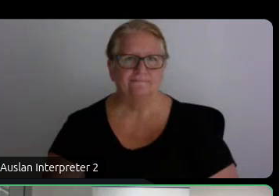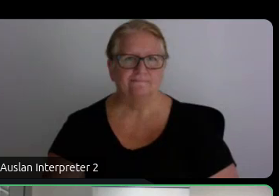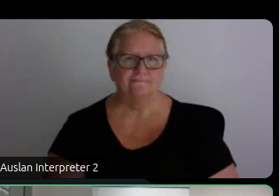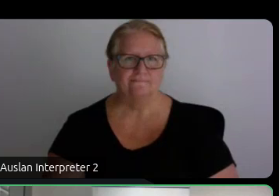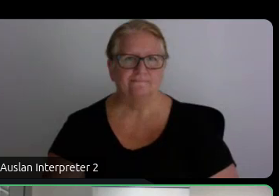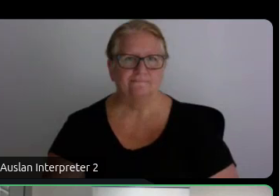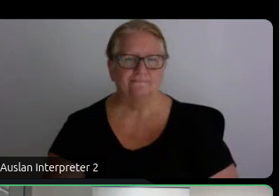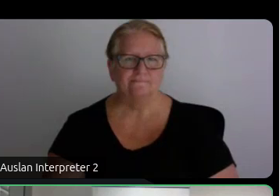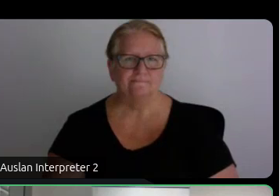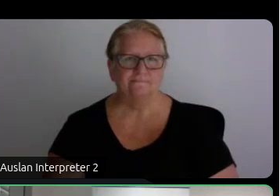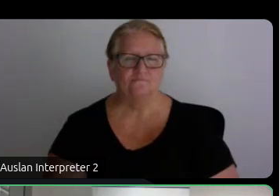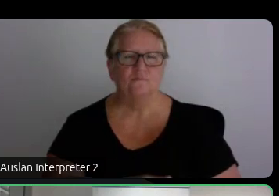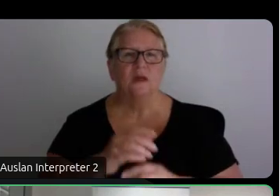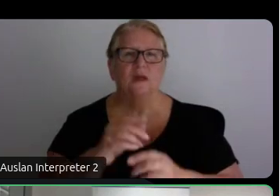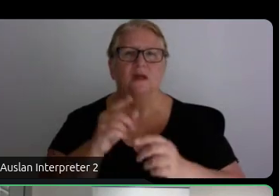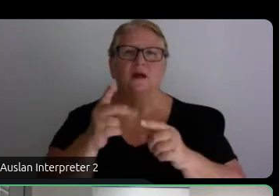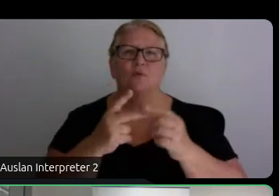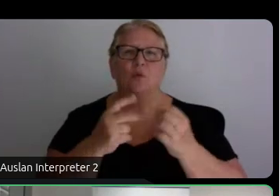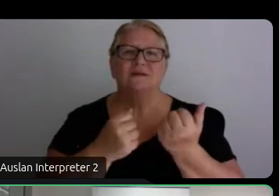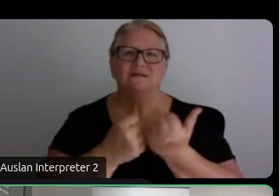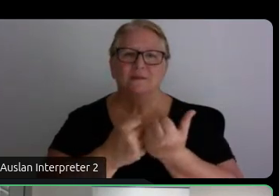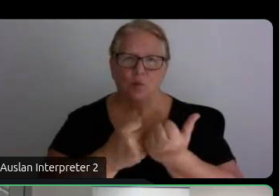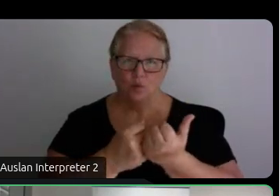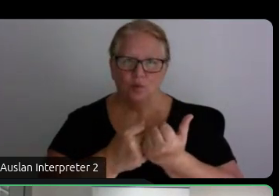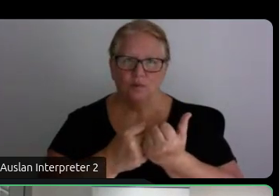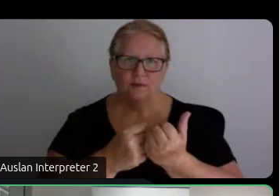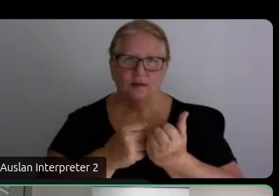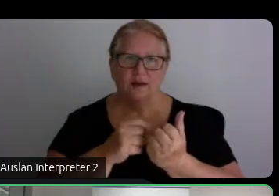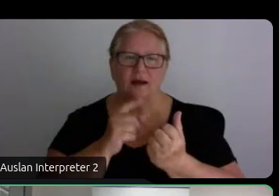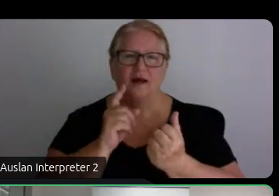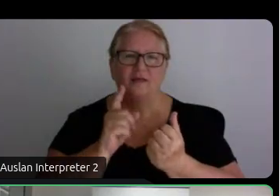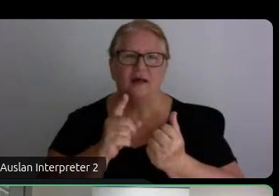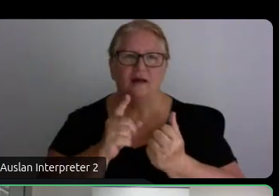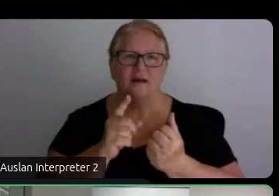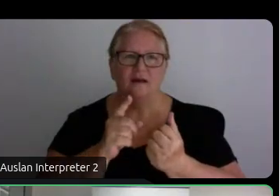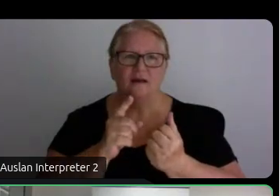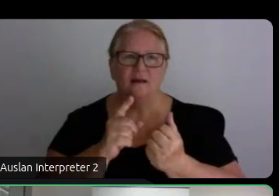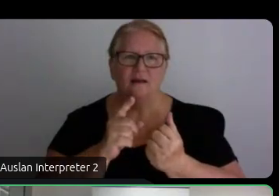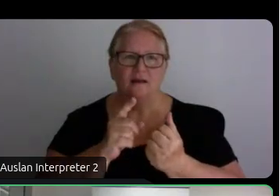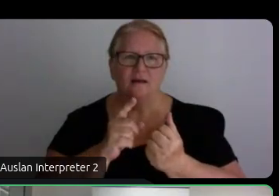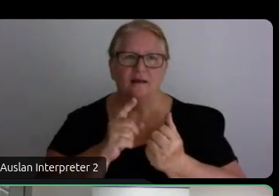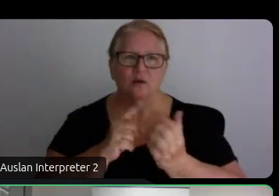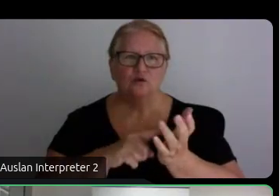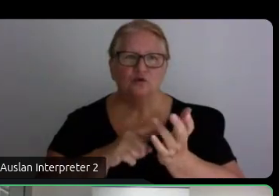trying to get funding for support is again doing that statement but also having a record of again a